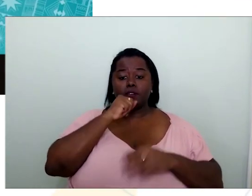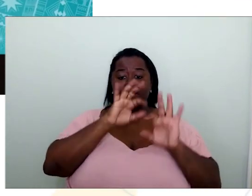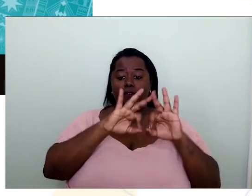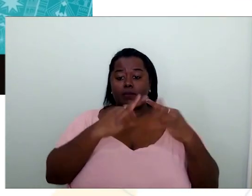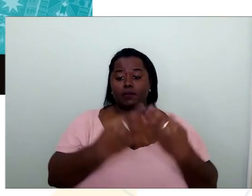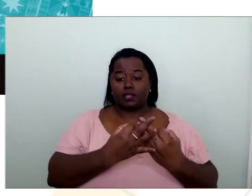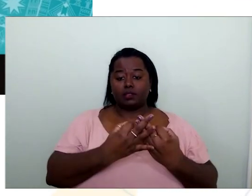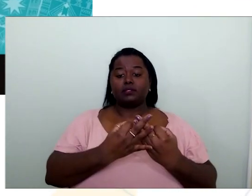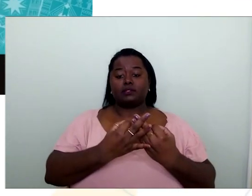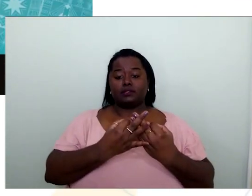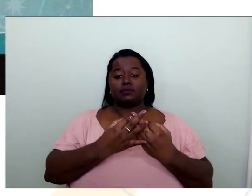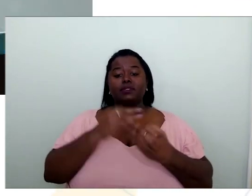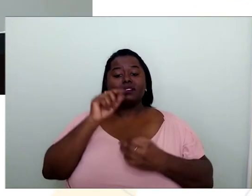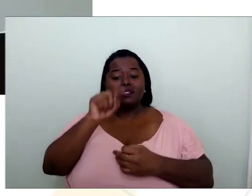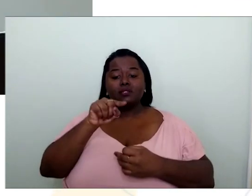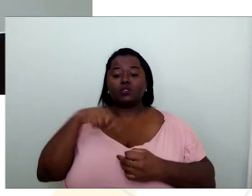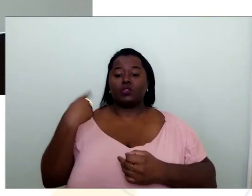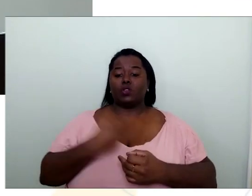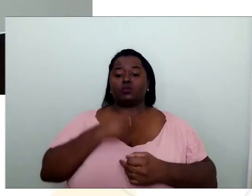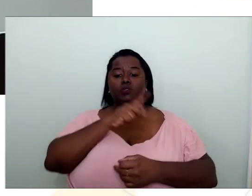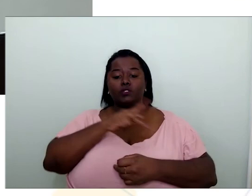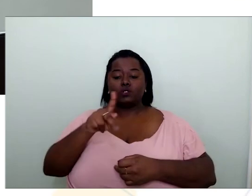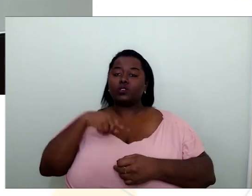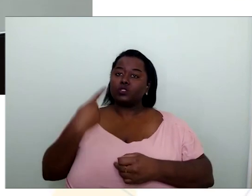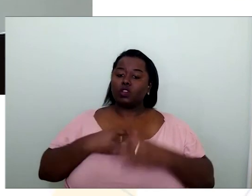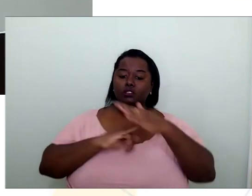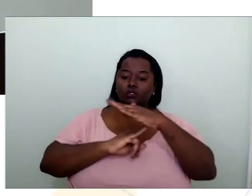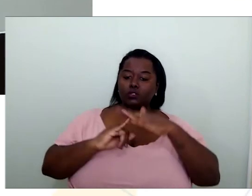promise our teachers with those thoughts I'm gonna leave it